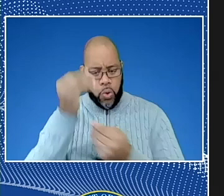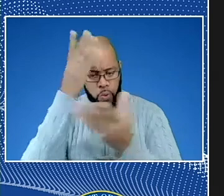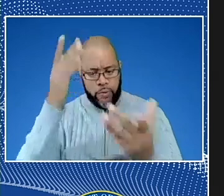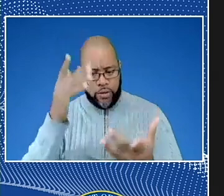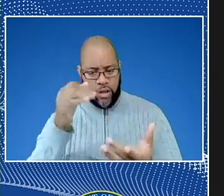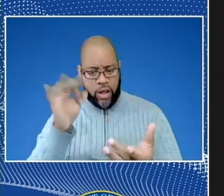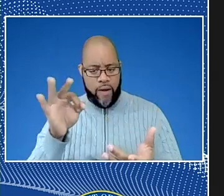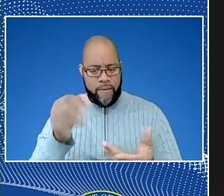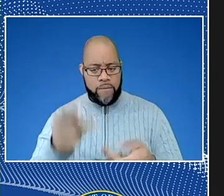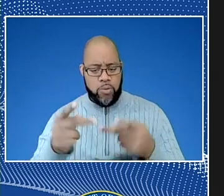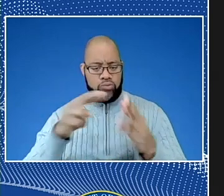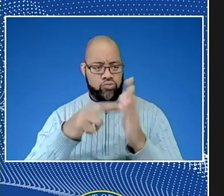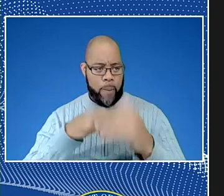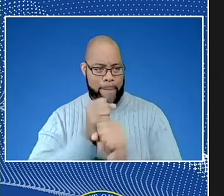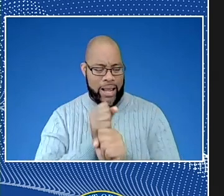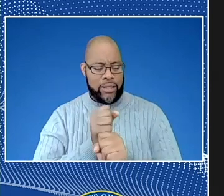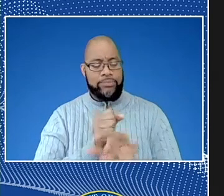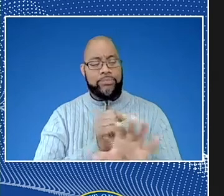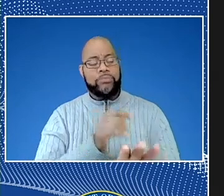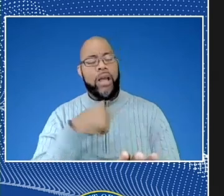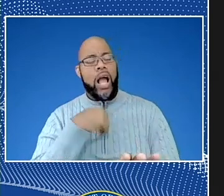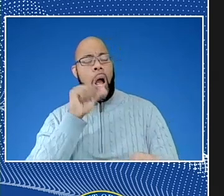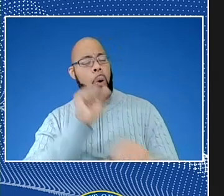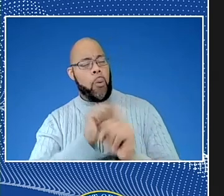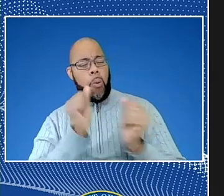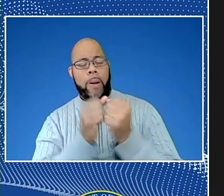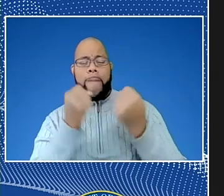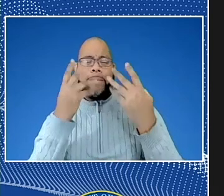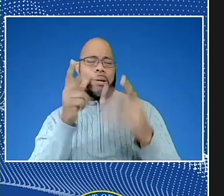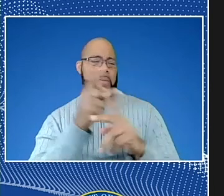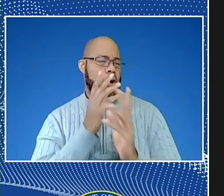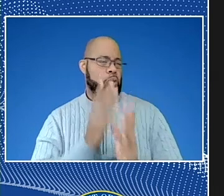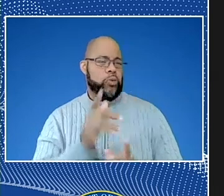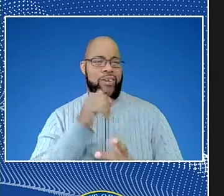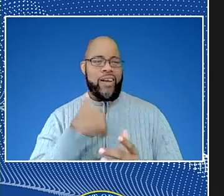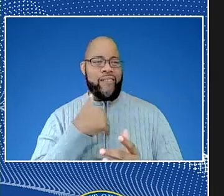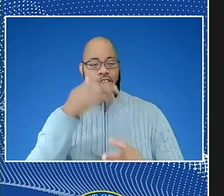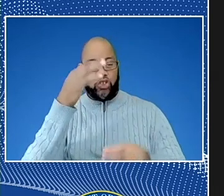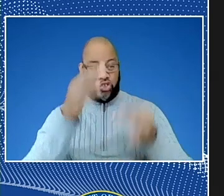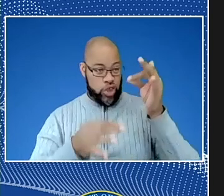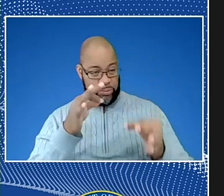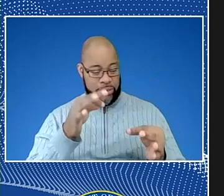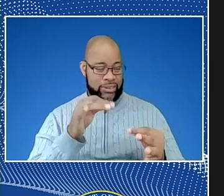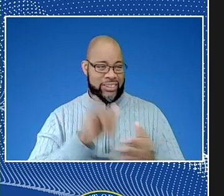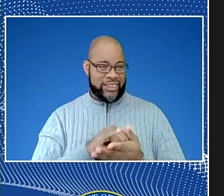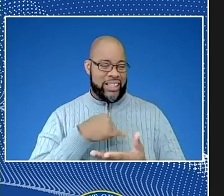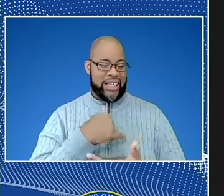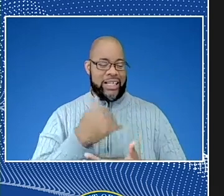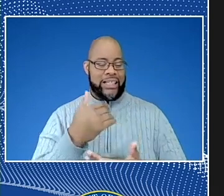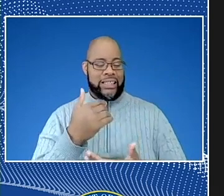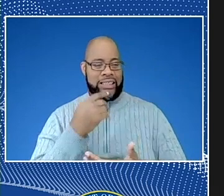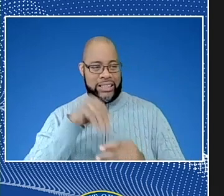Thank you. I just want to say, you know, I work with a number of borrowers who have judgments, as I was explaining, you know, in Brooklyn, Queens, and Staten Island, all